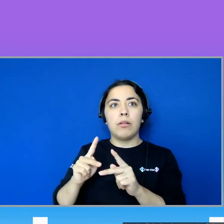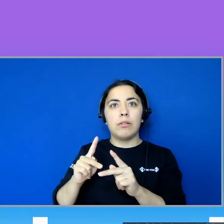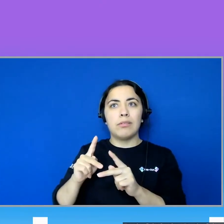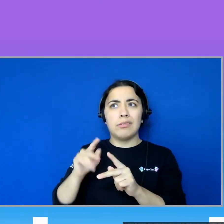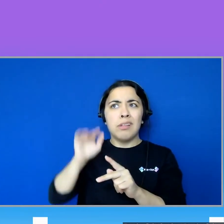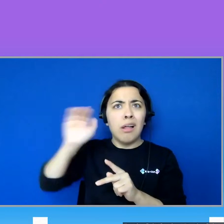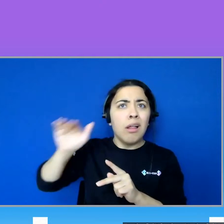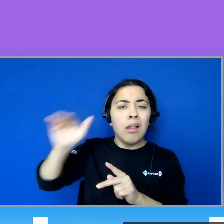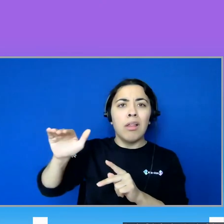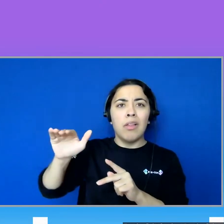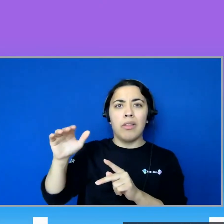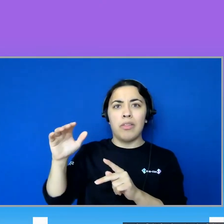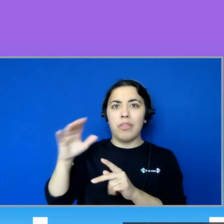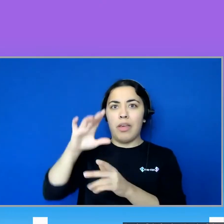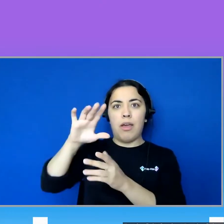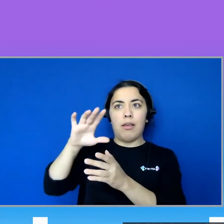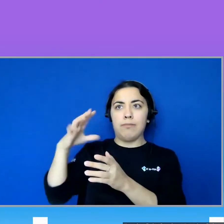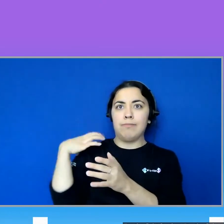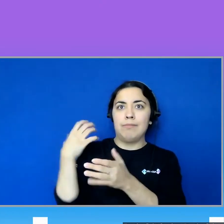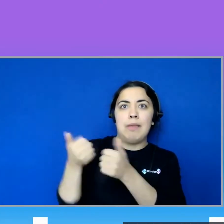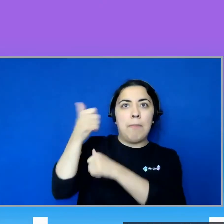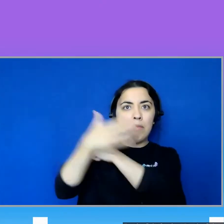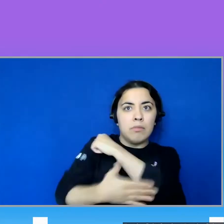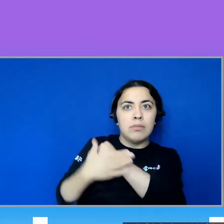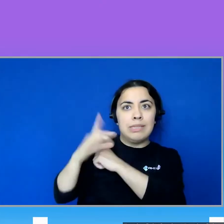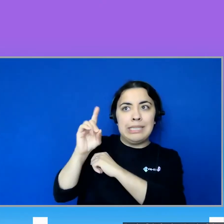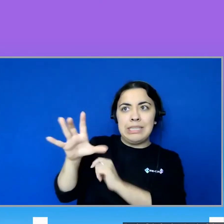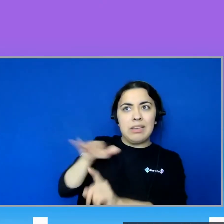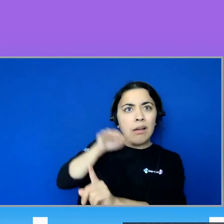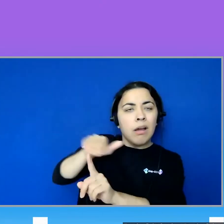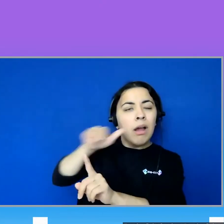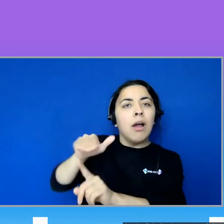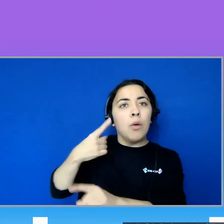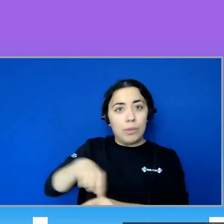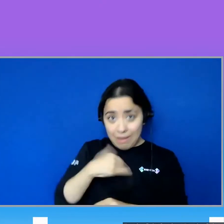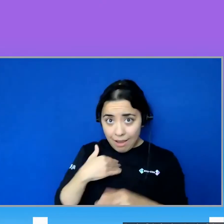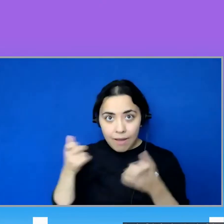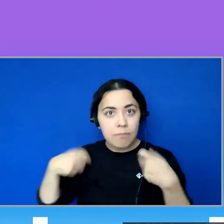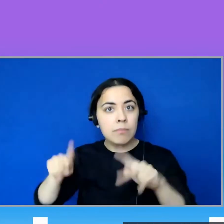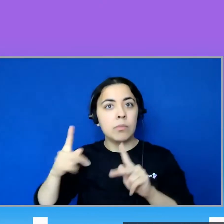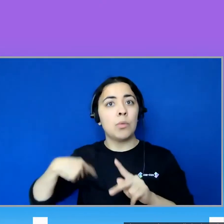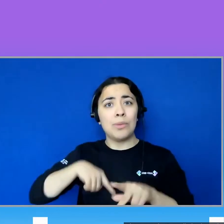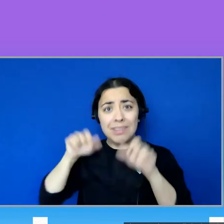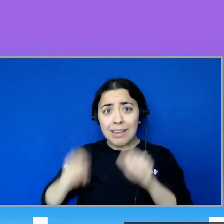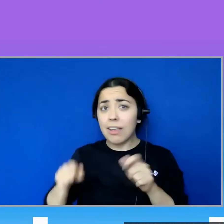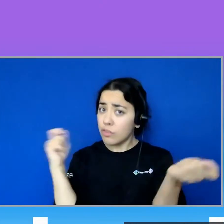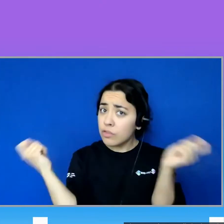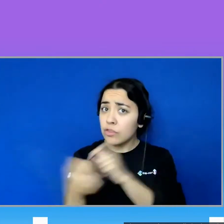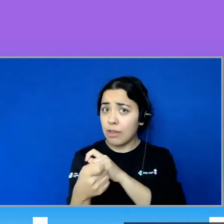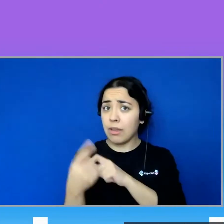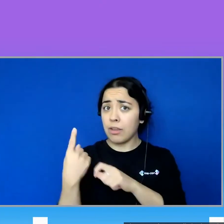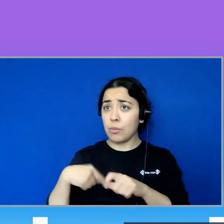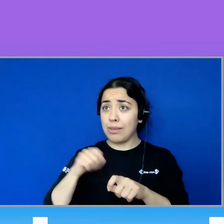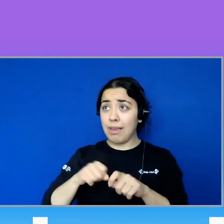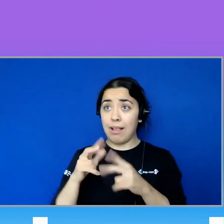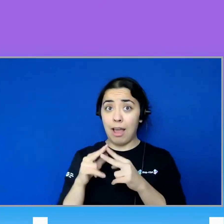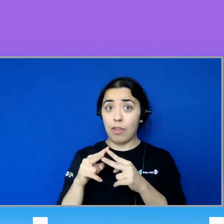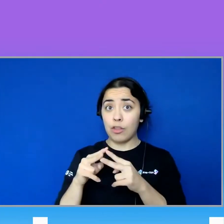offices, we have the ability to